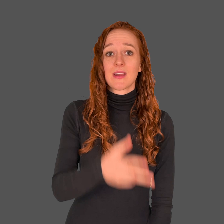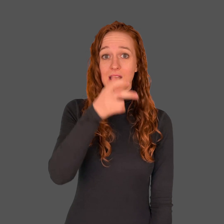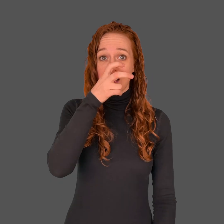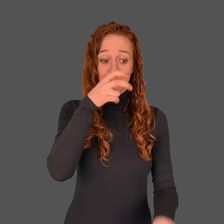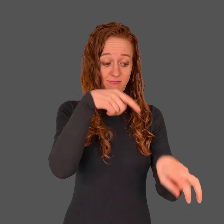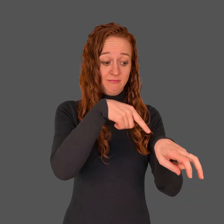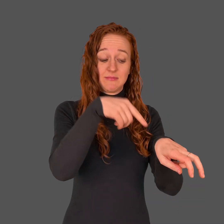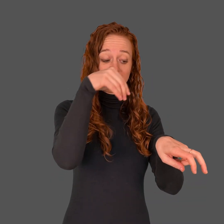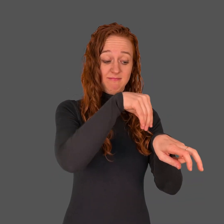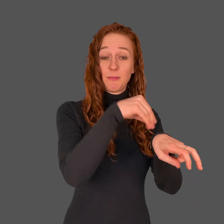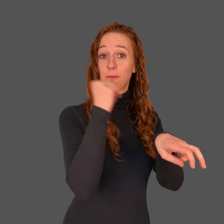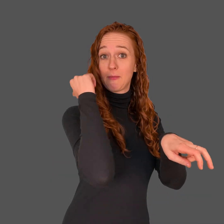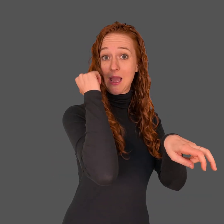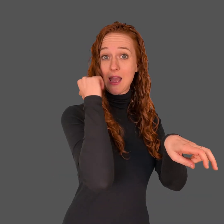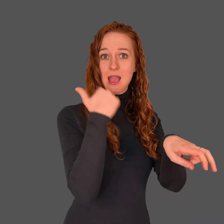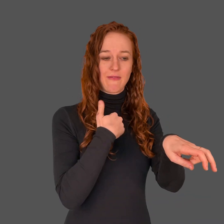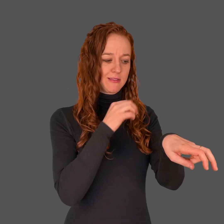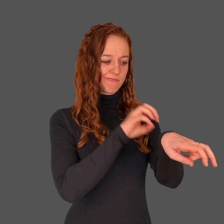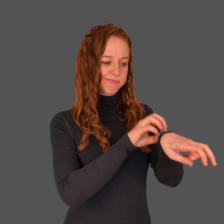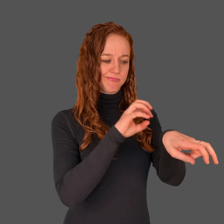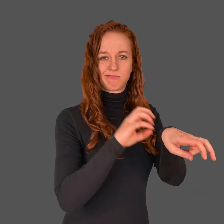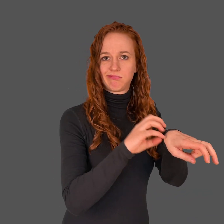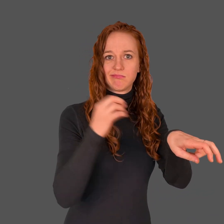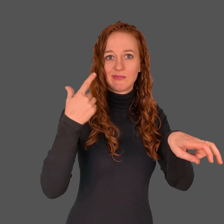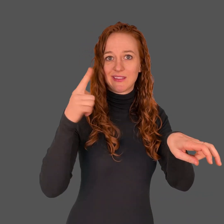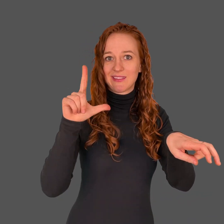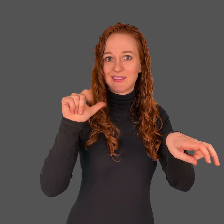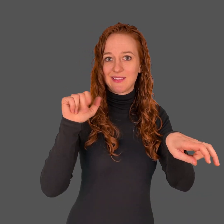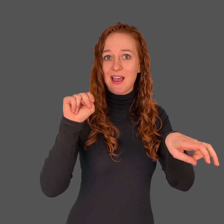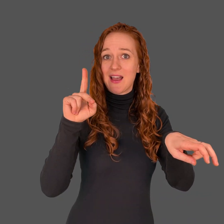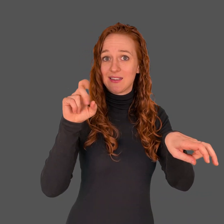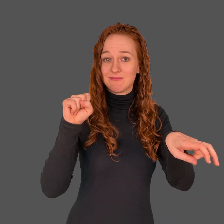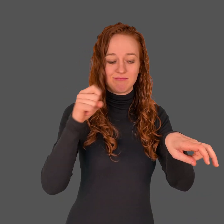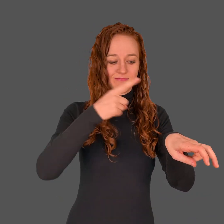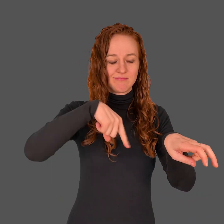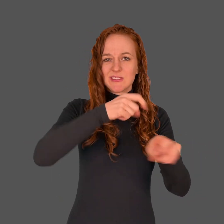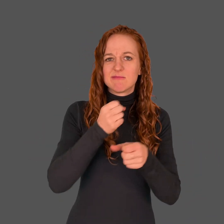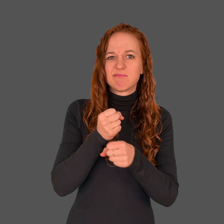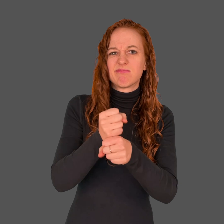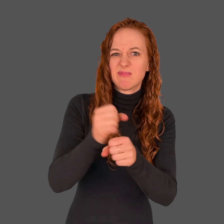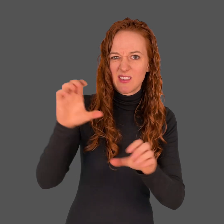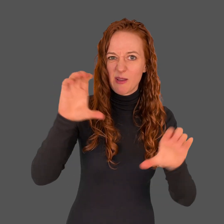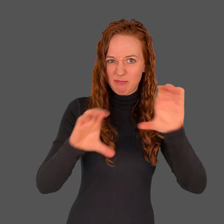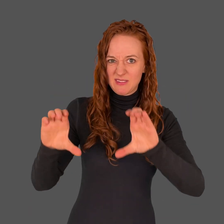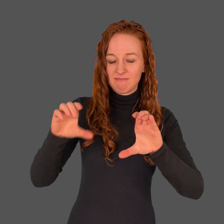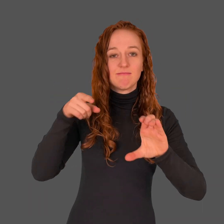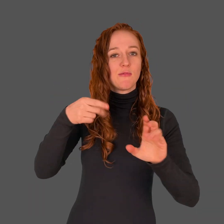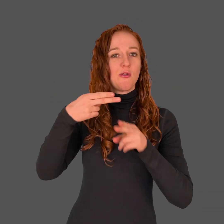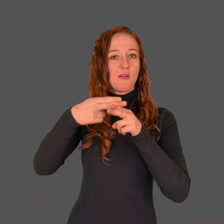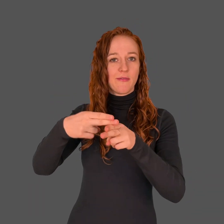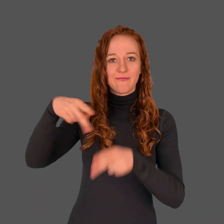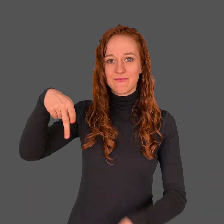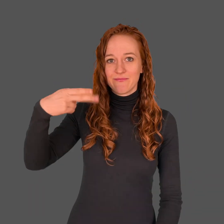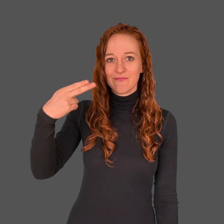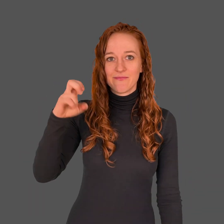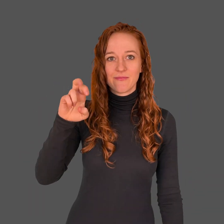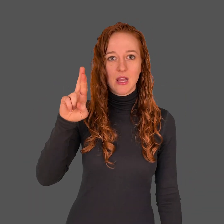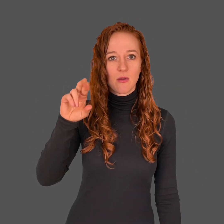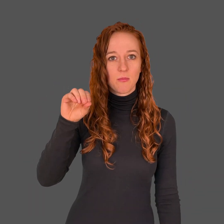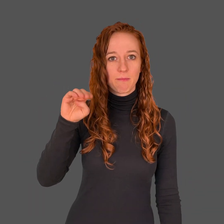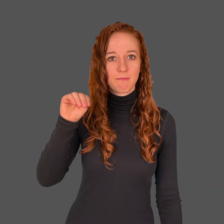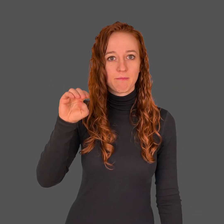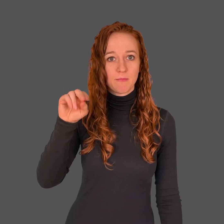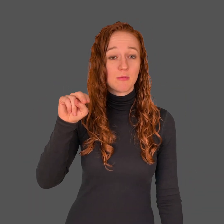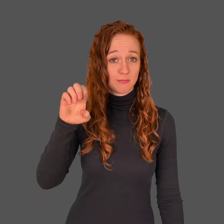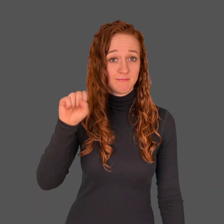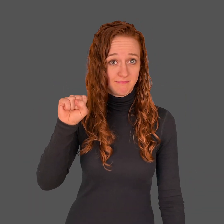Ants have glands that produce chemicals called pheromones.